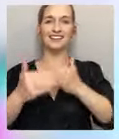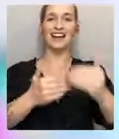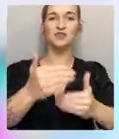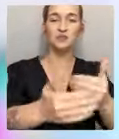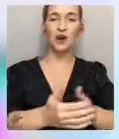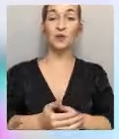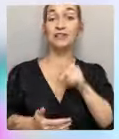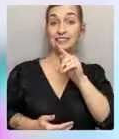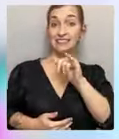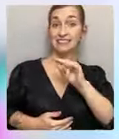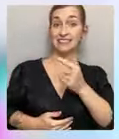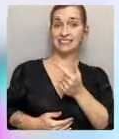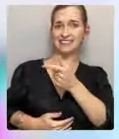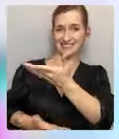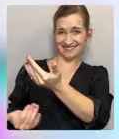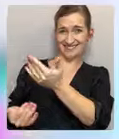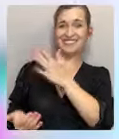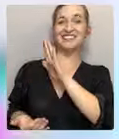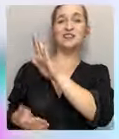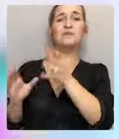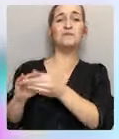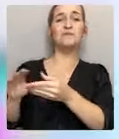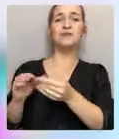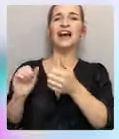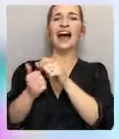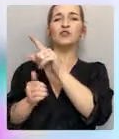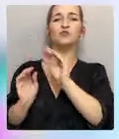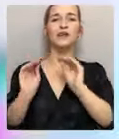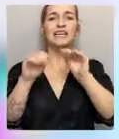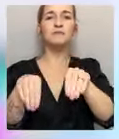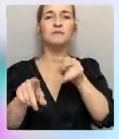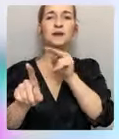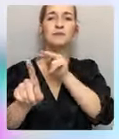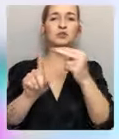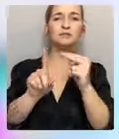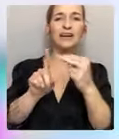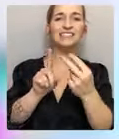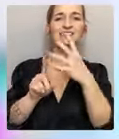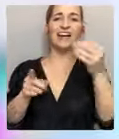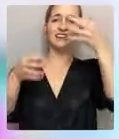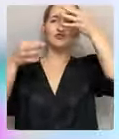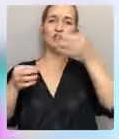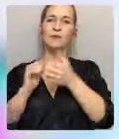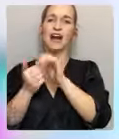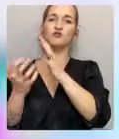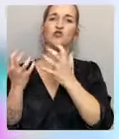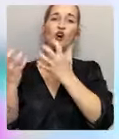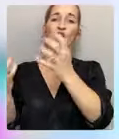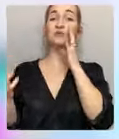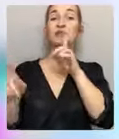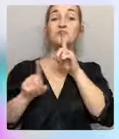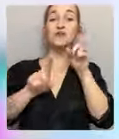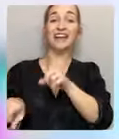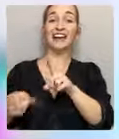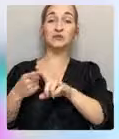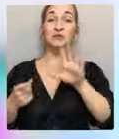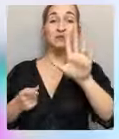Ting. I'd love to have you talk about how you implement perspectives and determining how your audiences react